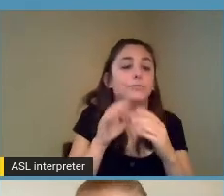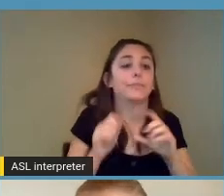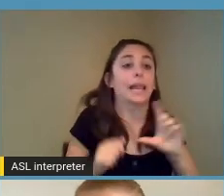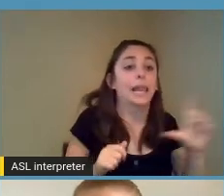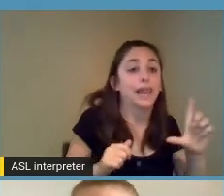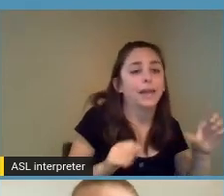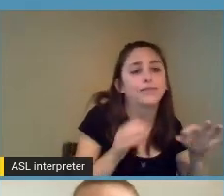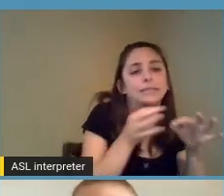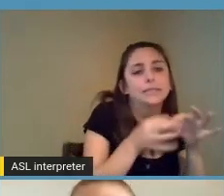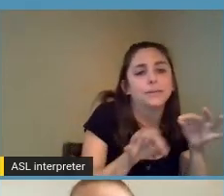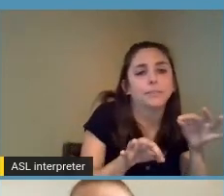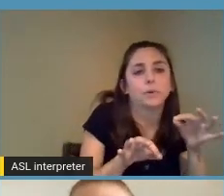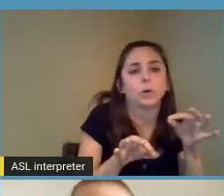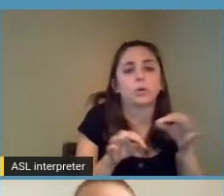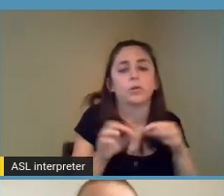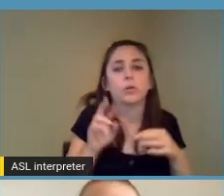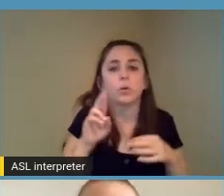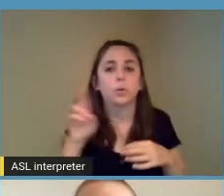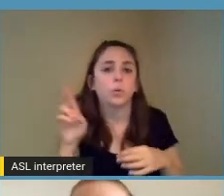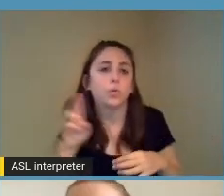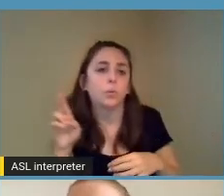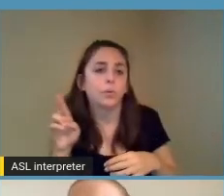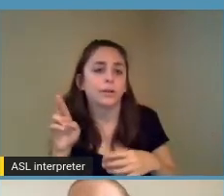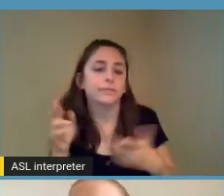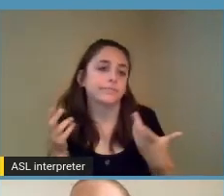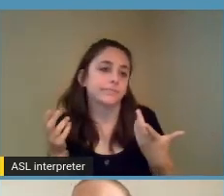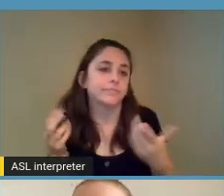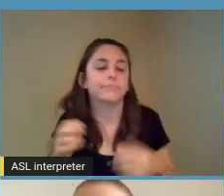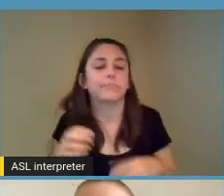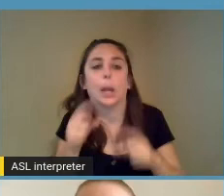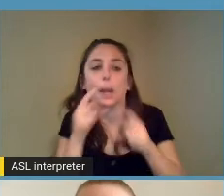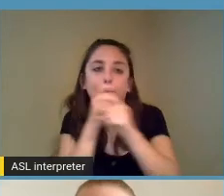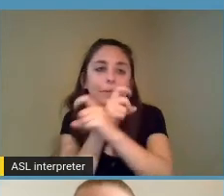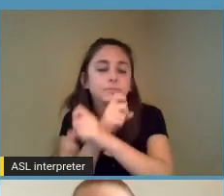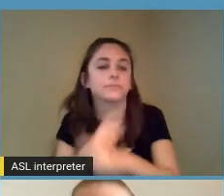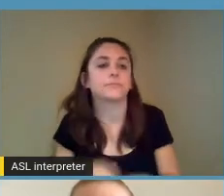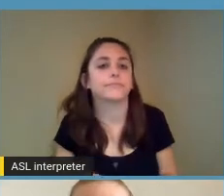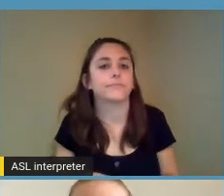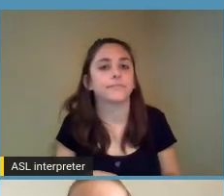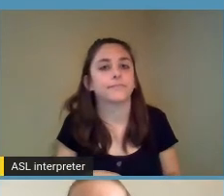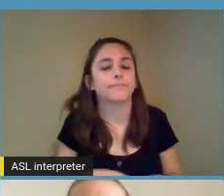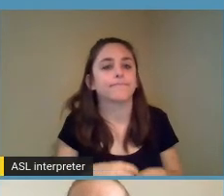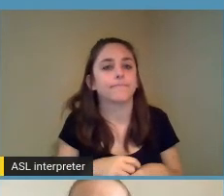with. So it is kind of a different approach based on the type of episode you are making.